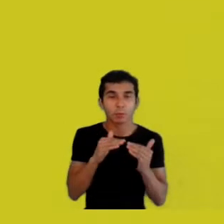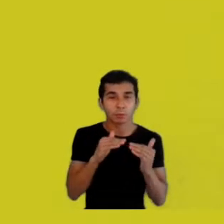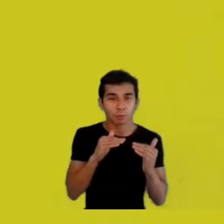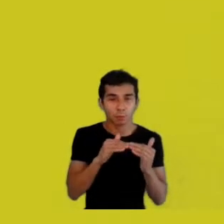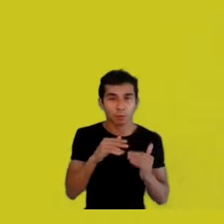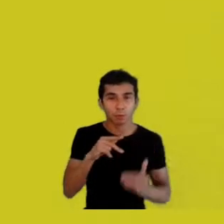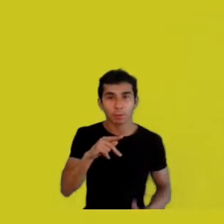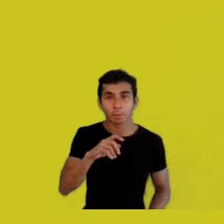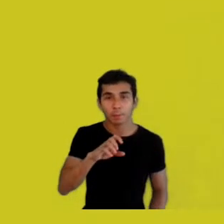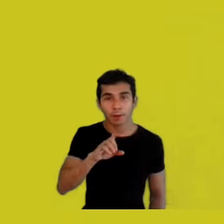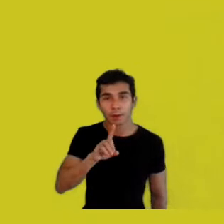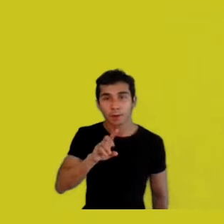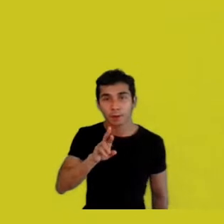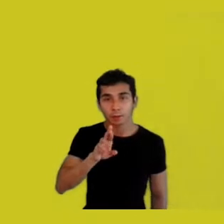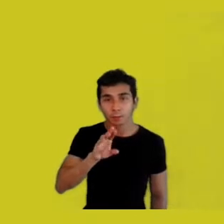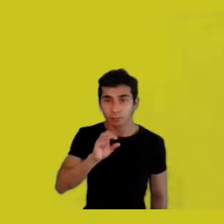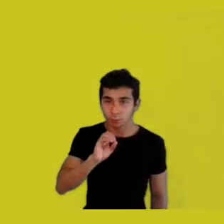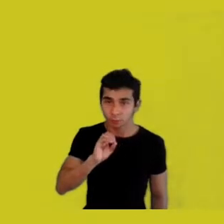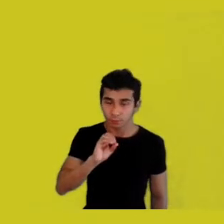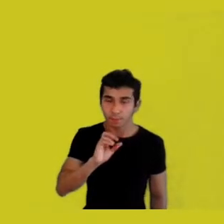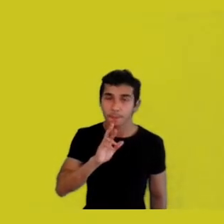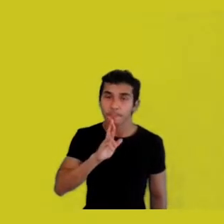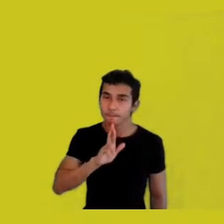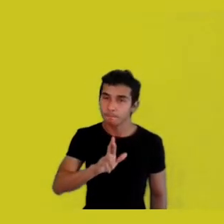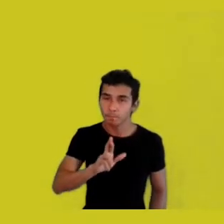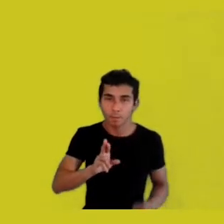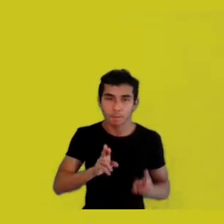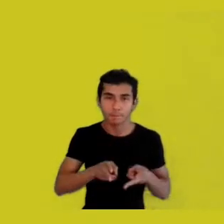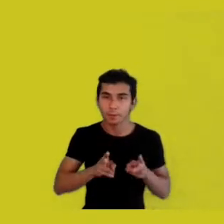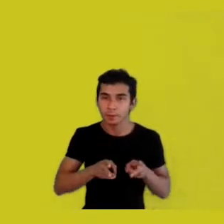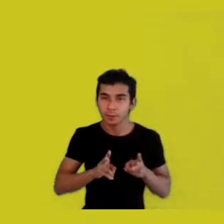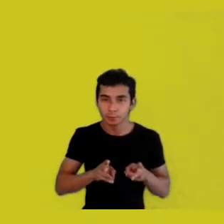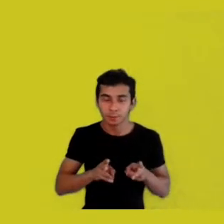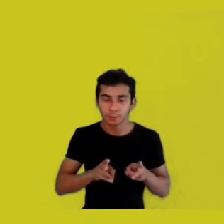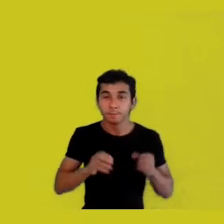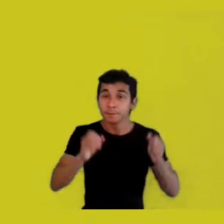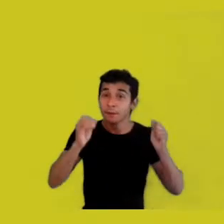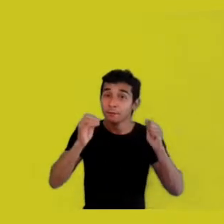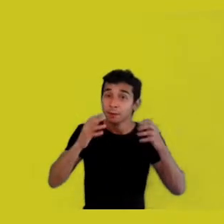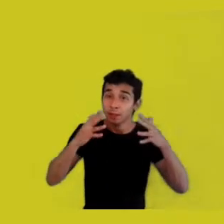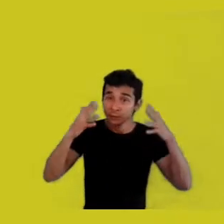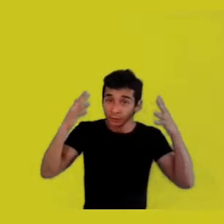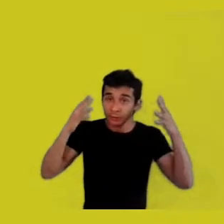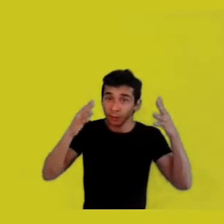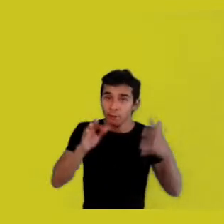Without a doubt, fetishes are present in everything